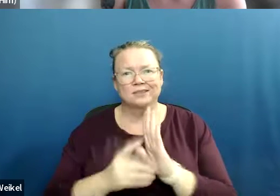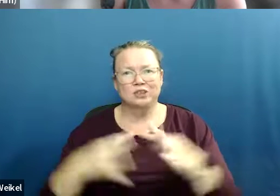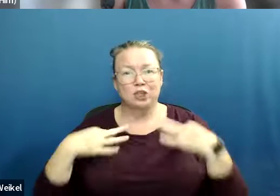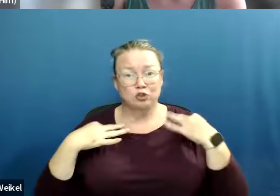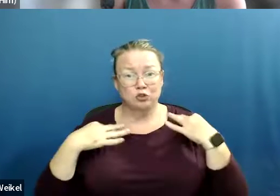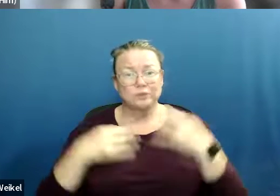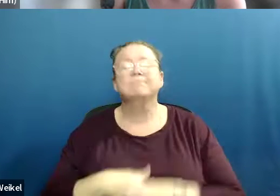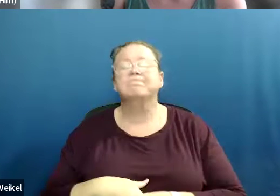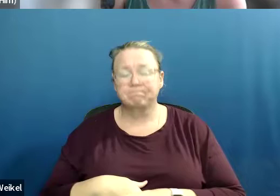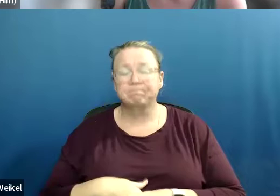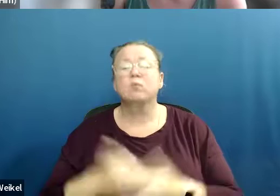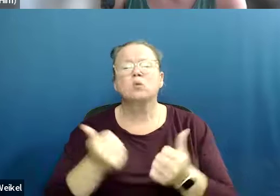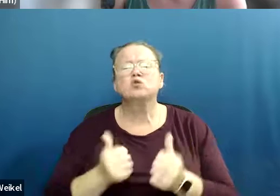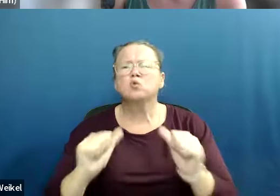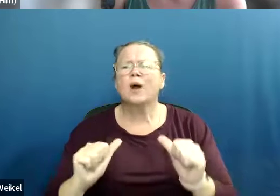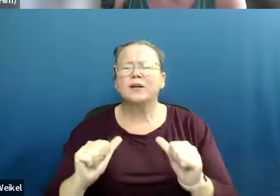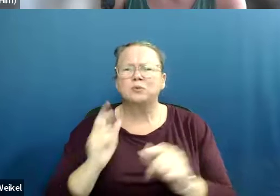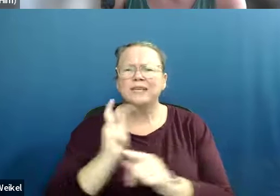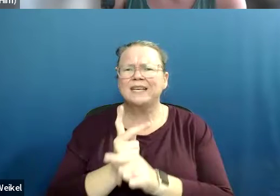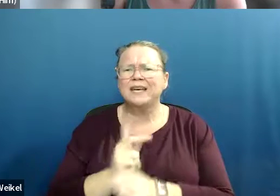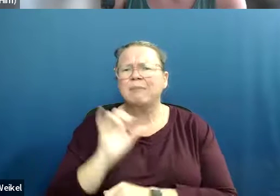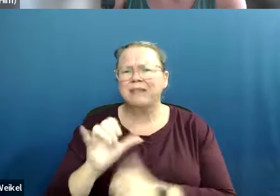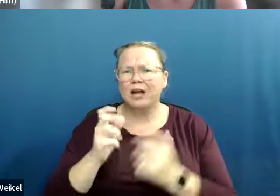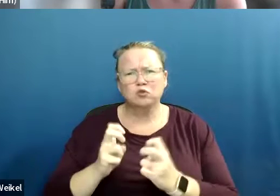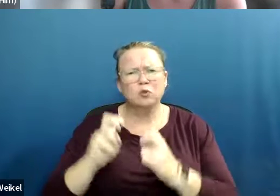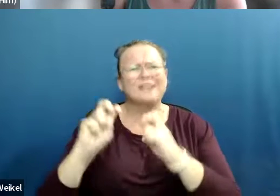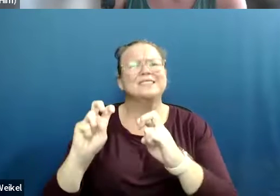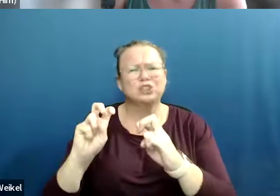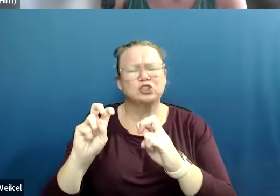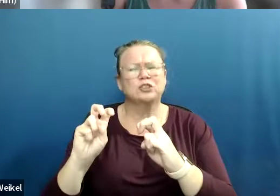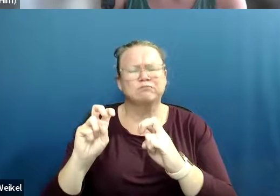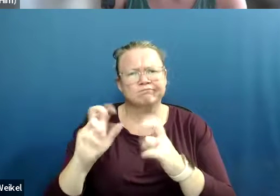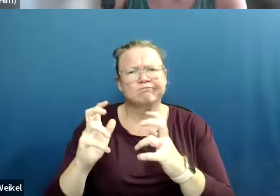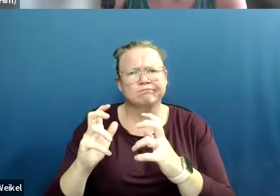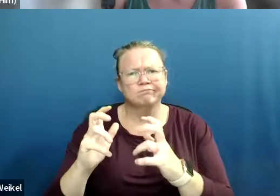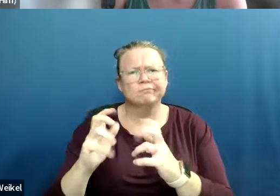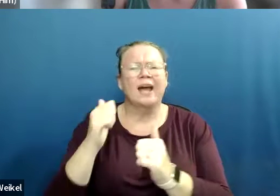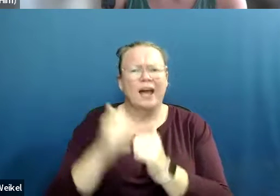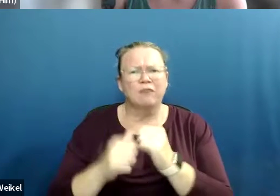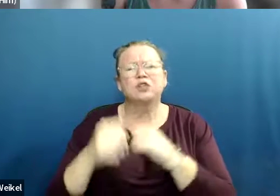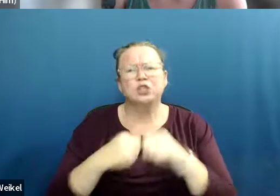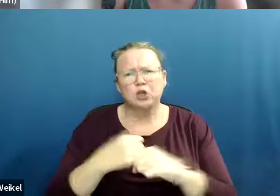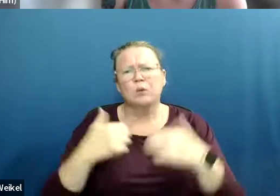Alan Cruz: we try to maintain that transition transition of every every year that we have our summer academy, we